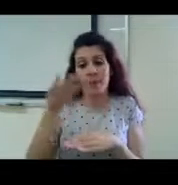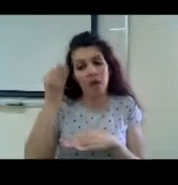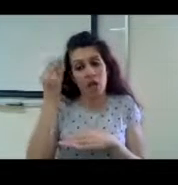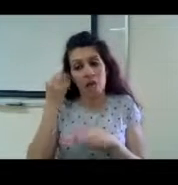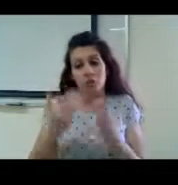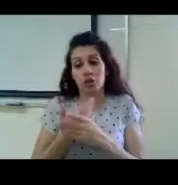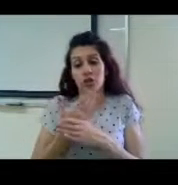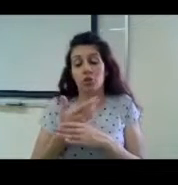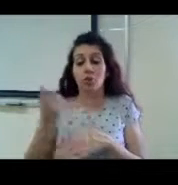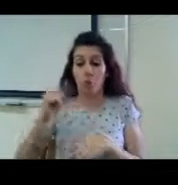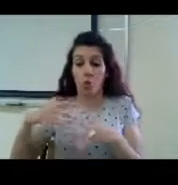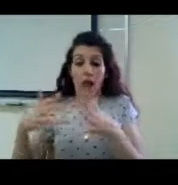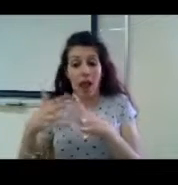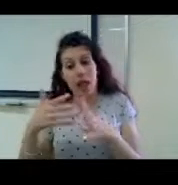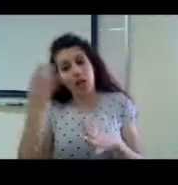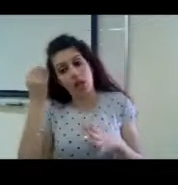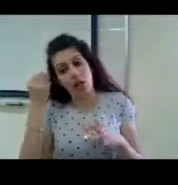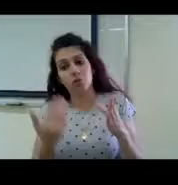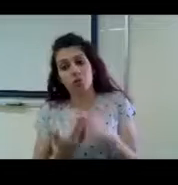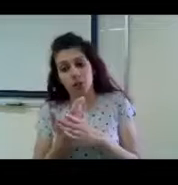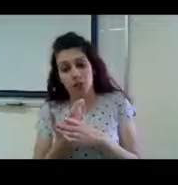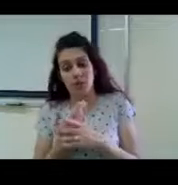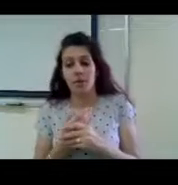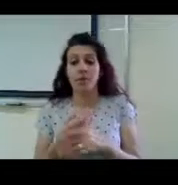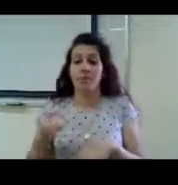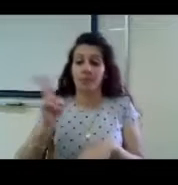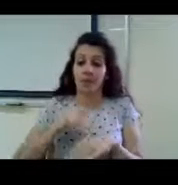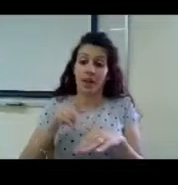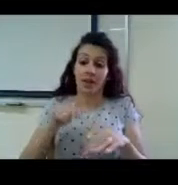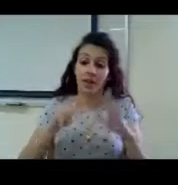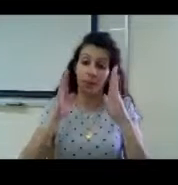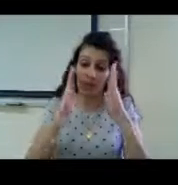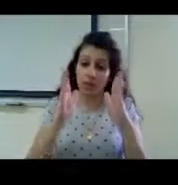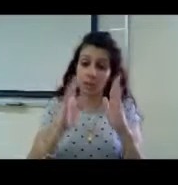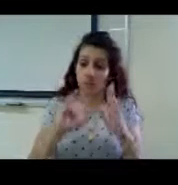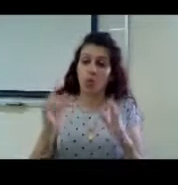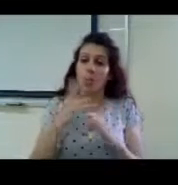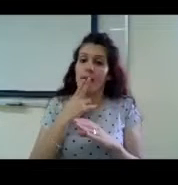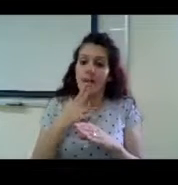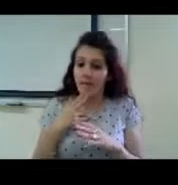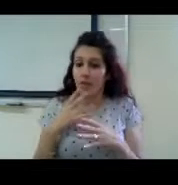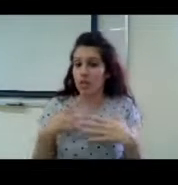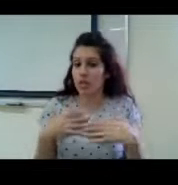parents and their children keep in regular contact that's not just about